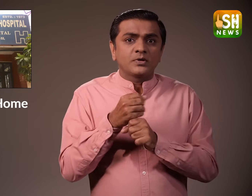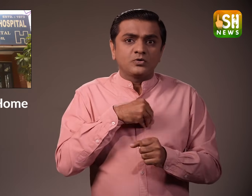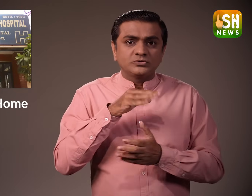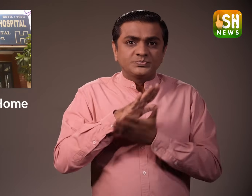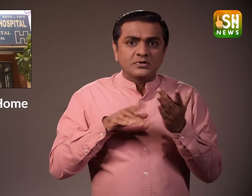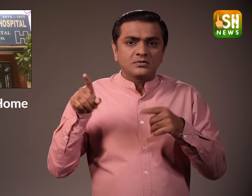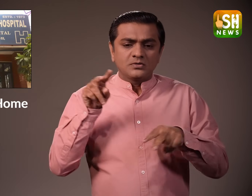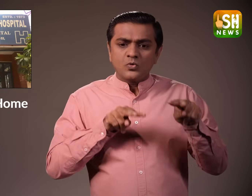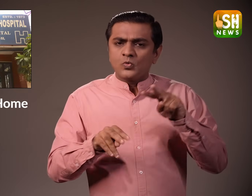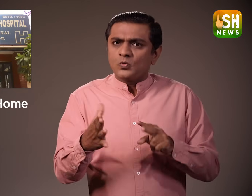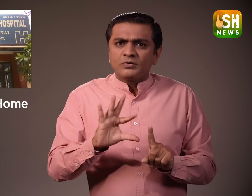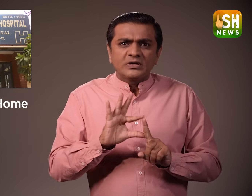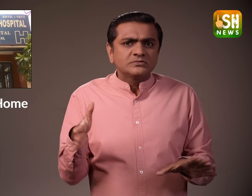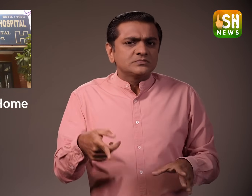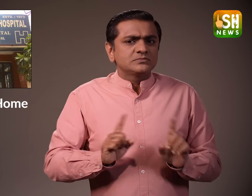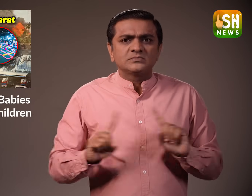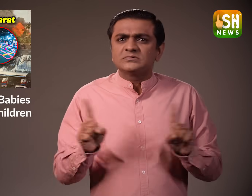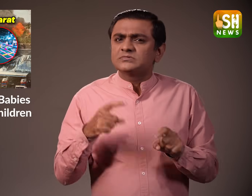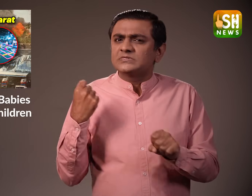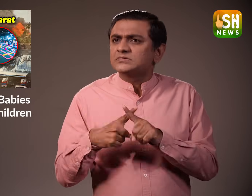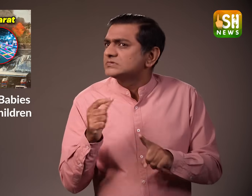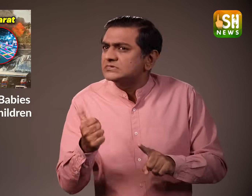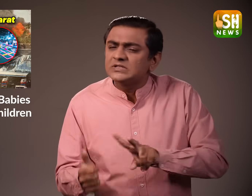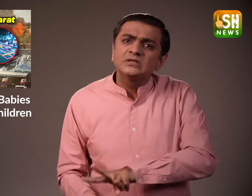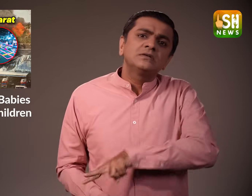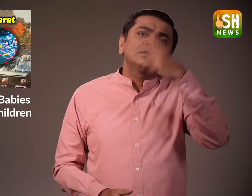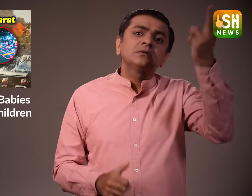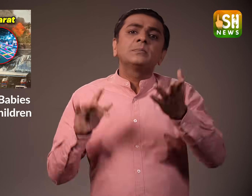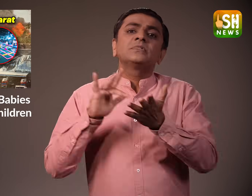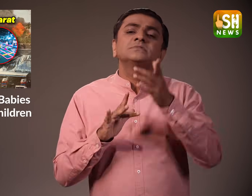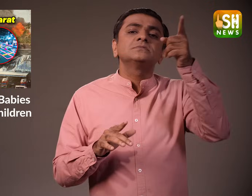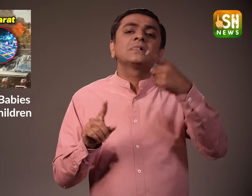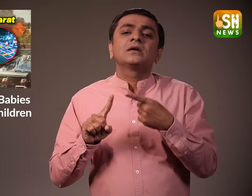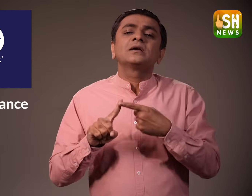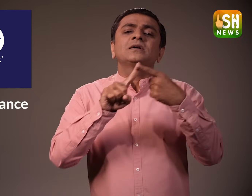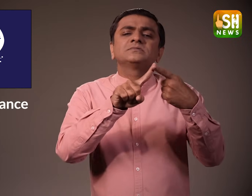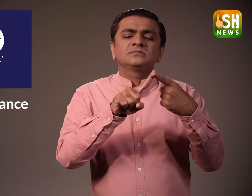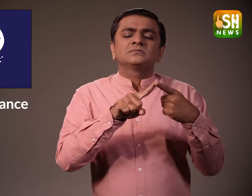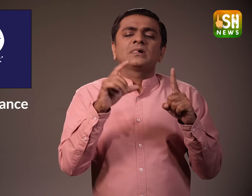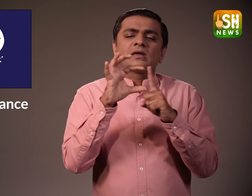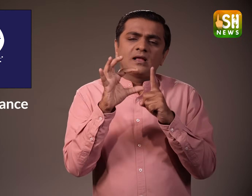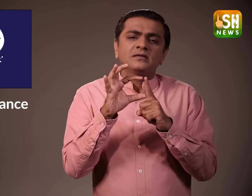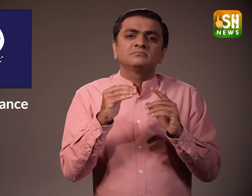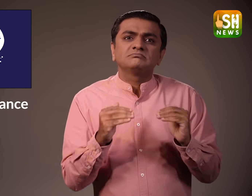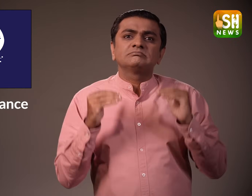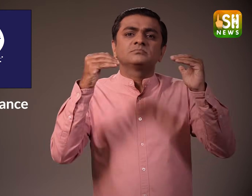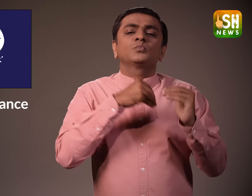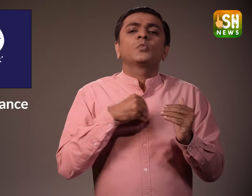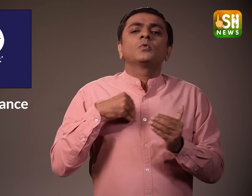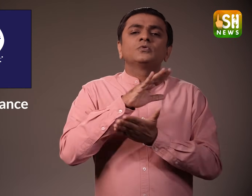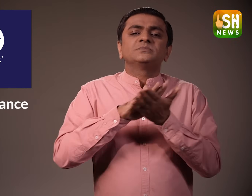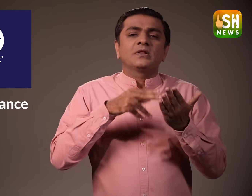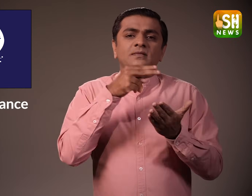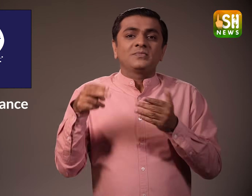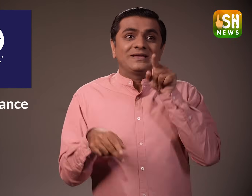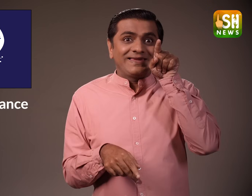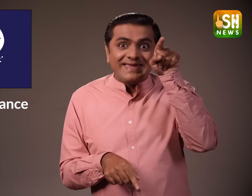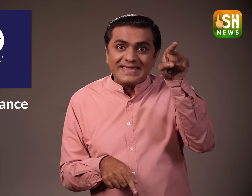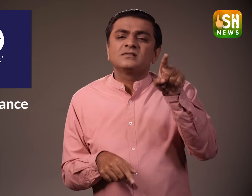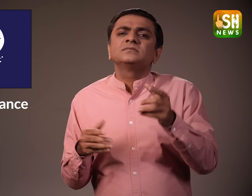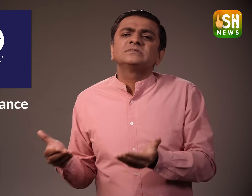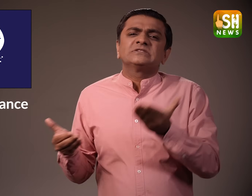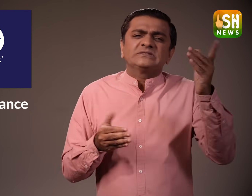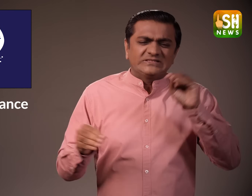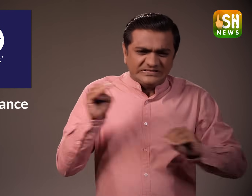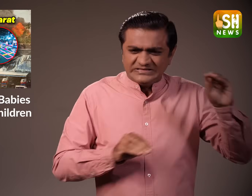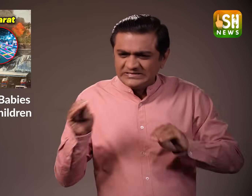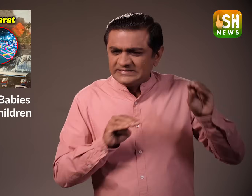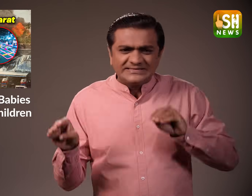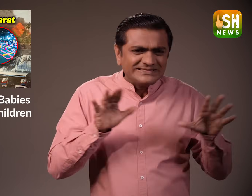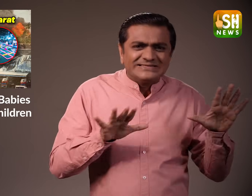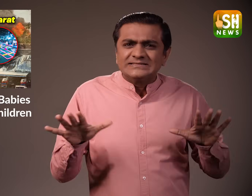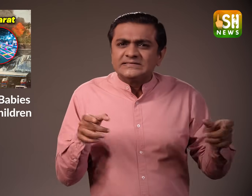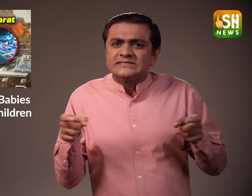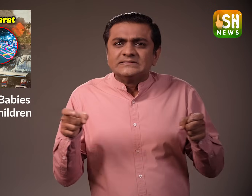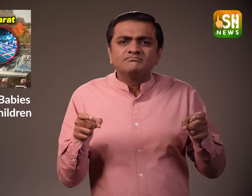Gupta Nursing Home referred them to East Delhi Advance NICU Hospital as the babies were critical.